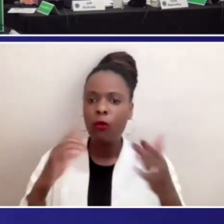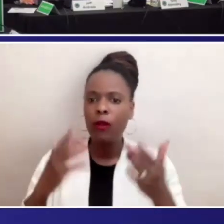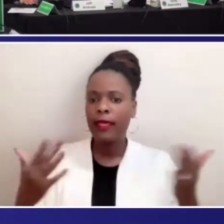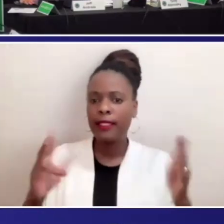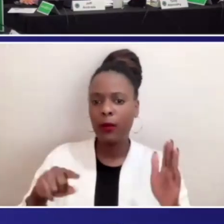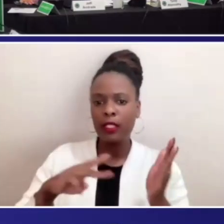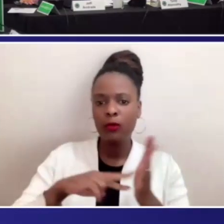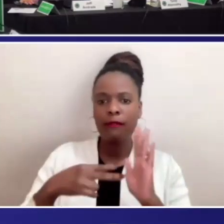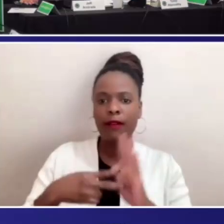the regulatory language.